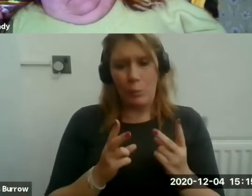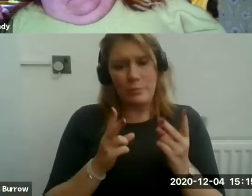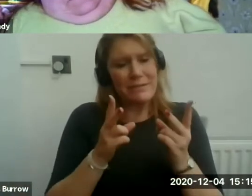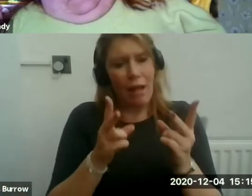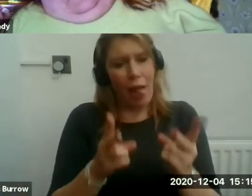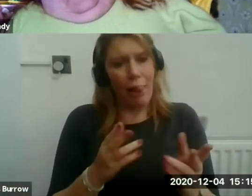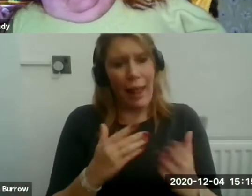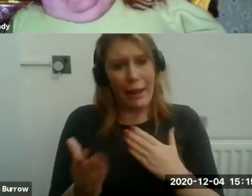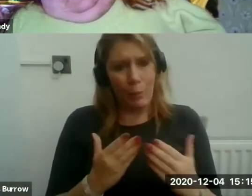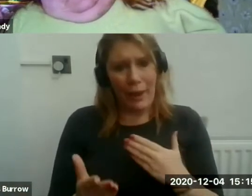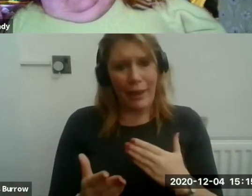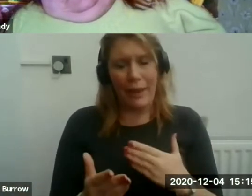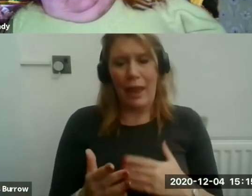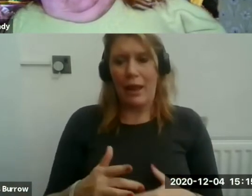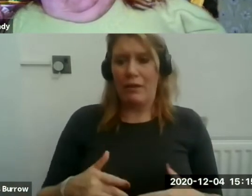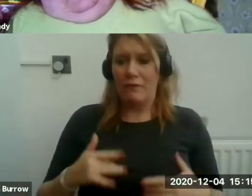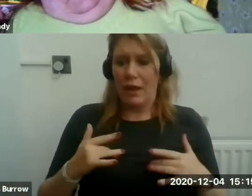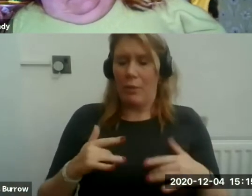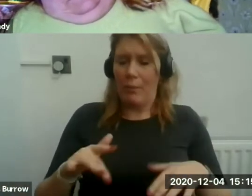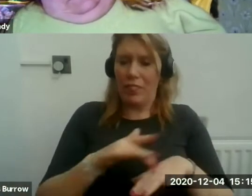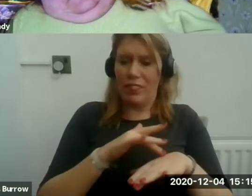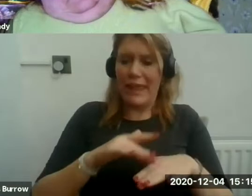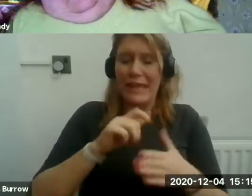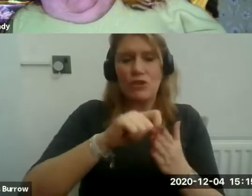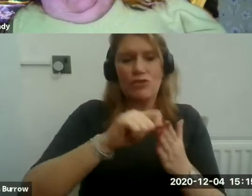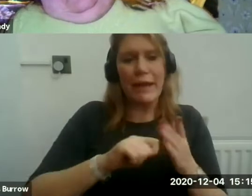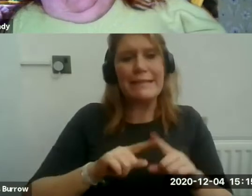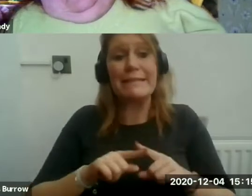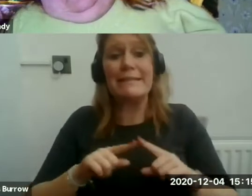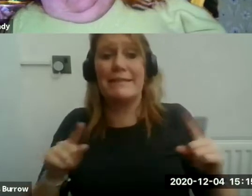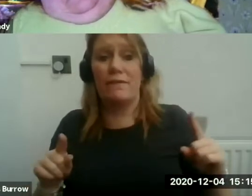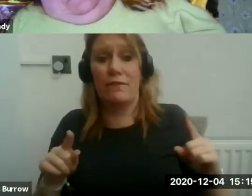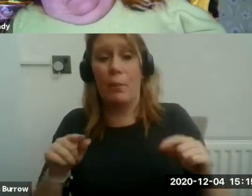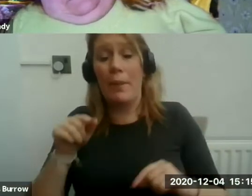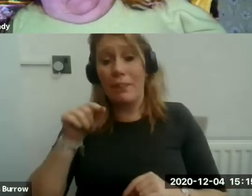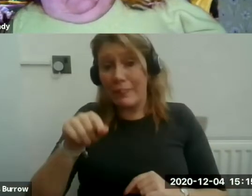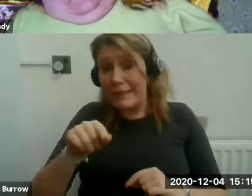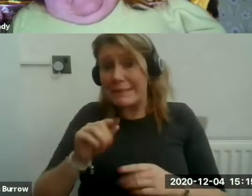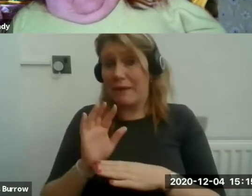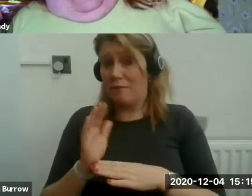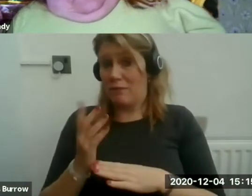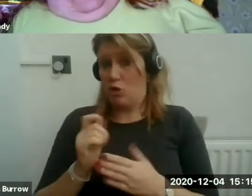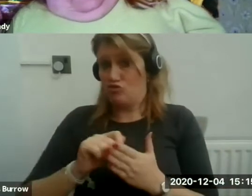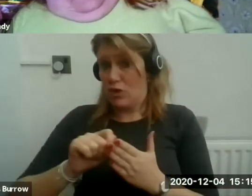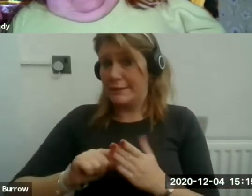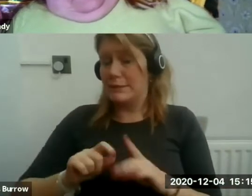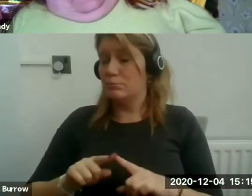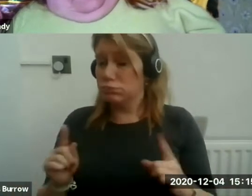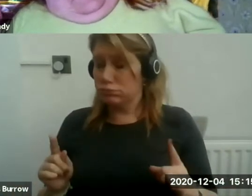My theatre writing is quite different to this piece of work and to a previous piece